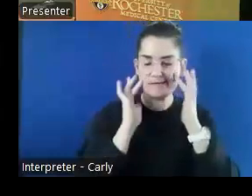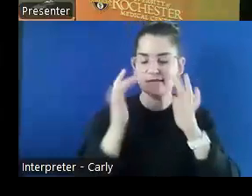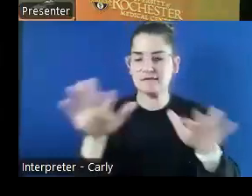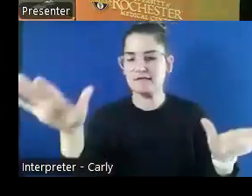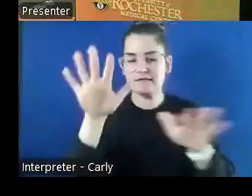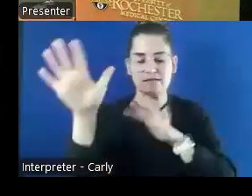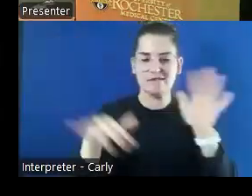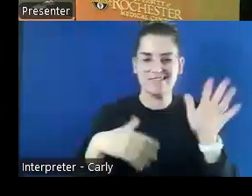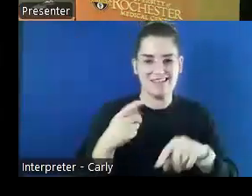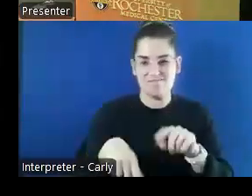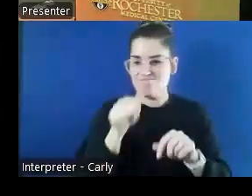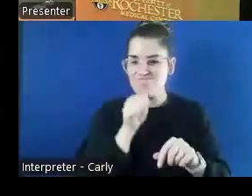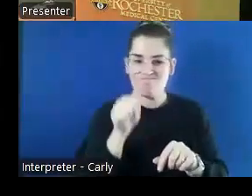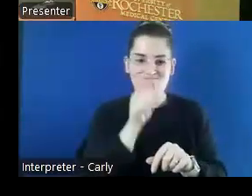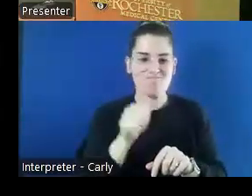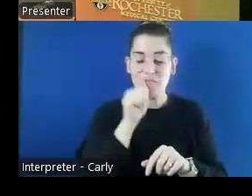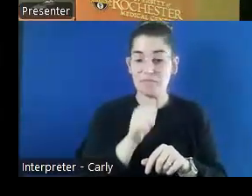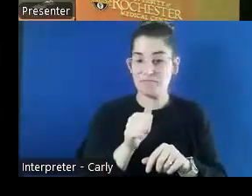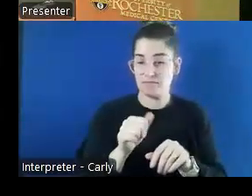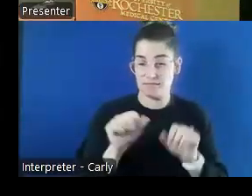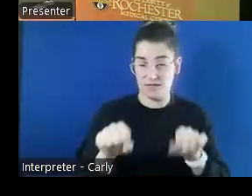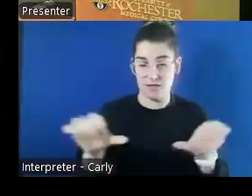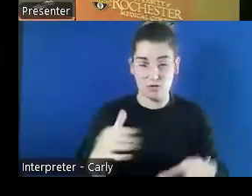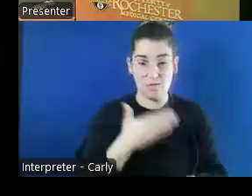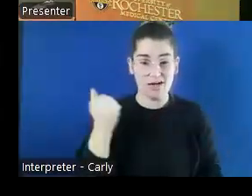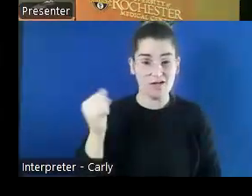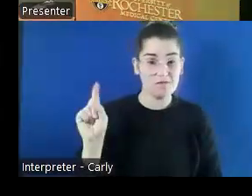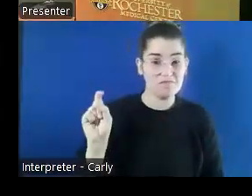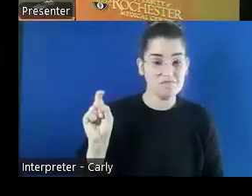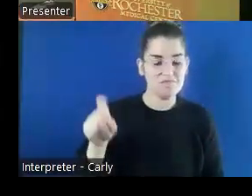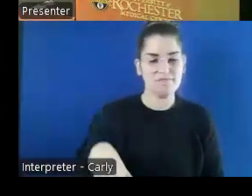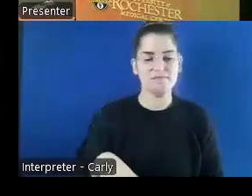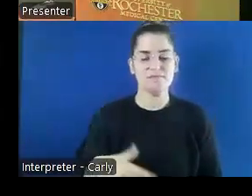intolerance um could we do a better job of taking care of them and also being more proactive